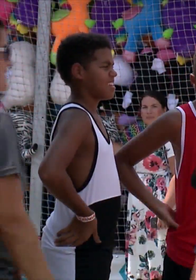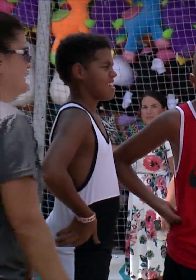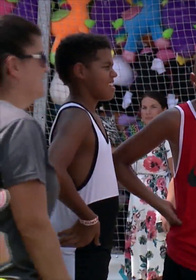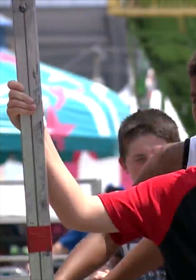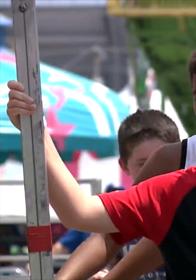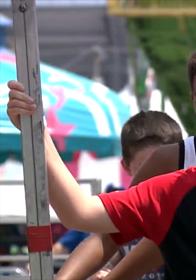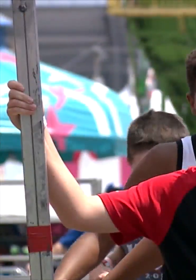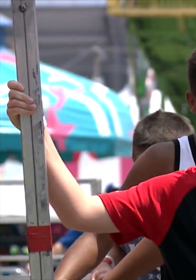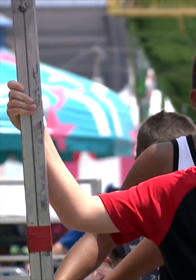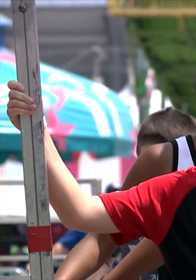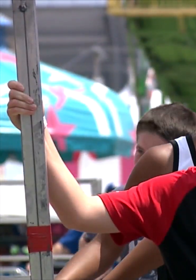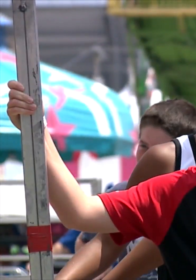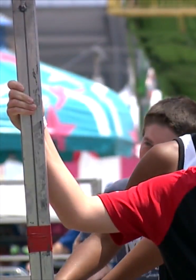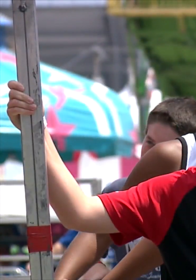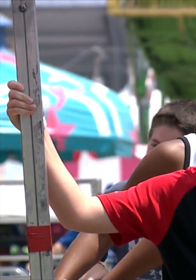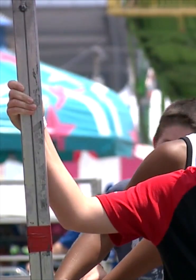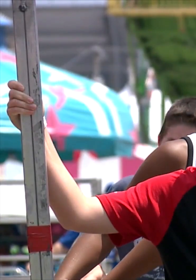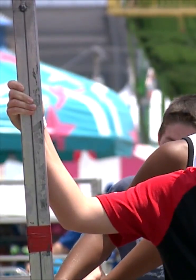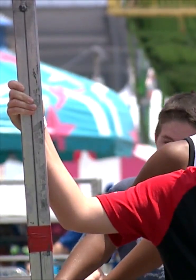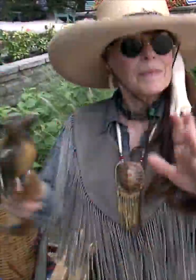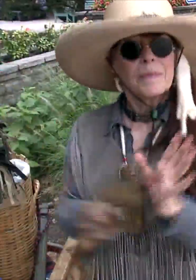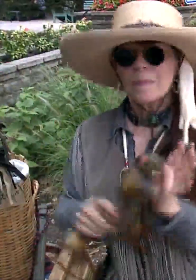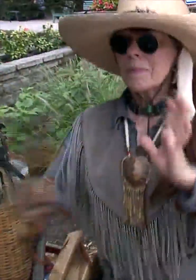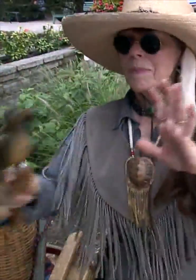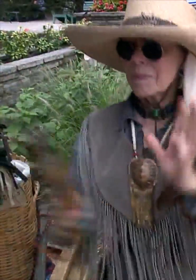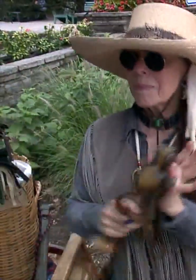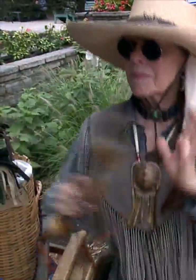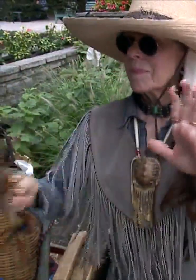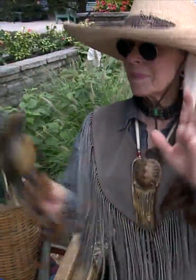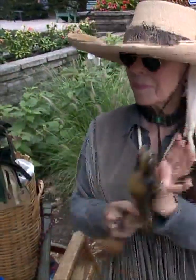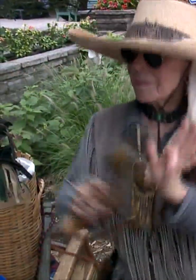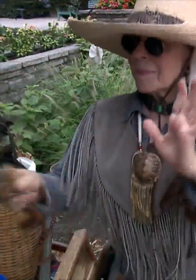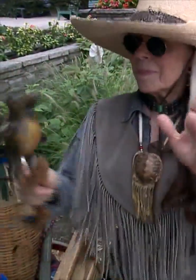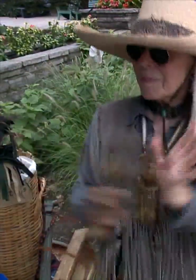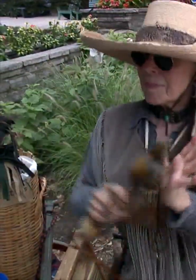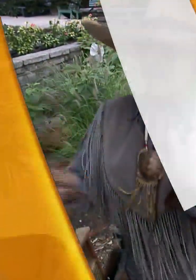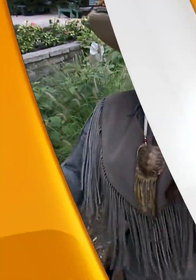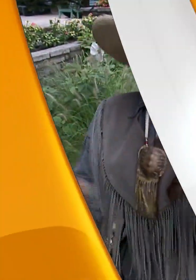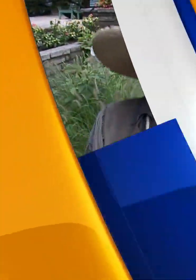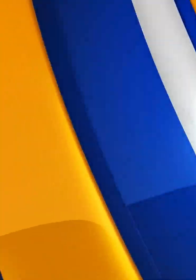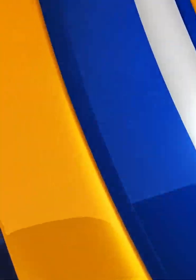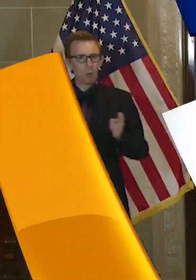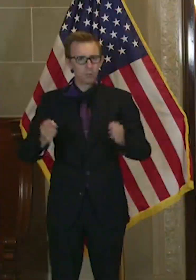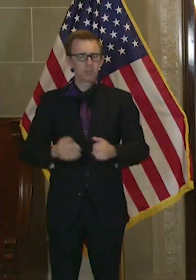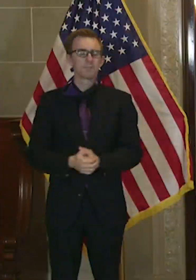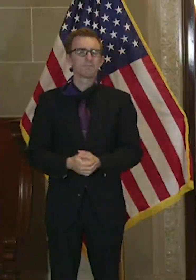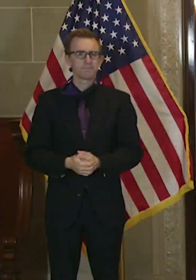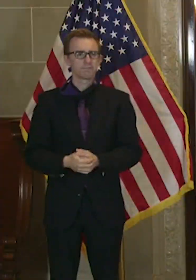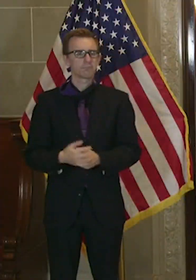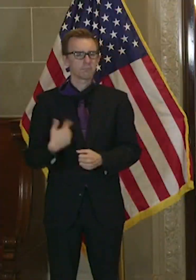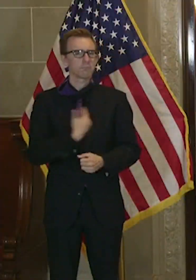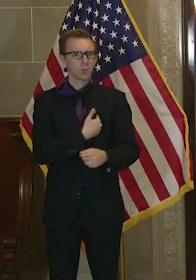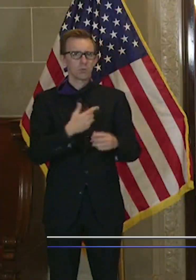TAKE PLACE IN AN URBAN SETTING .... BUT THEY WILL BE TAKING PRECAUTIONS TO KEEP FAIR GOERS